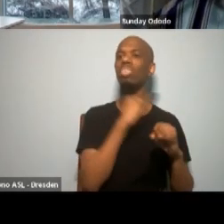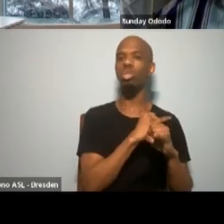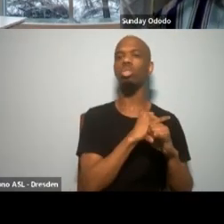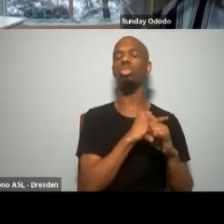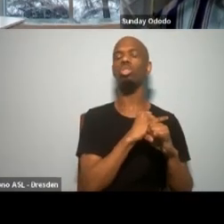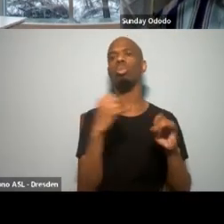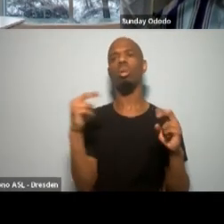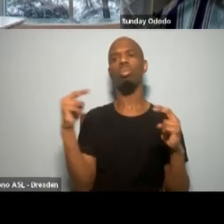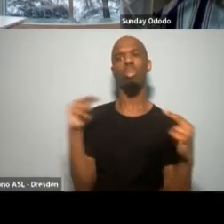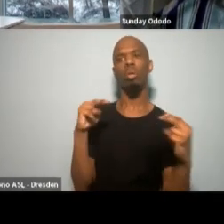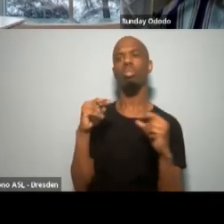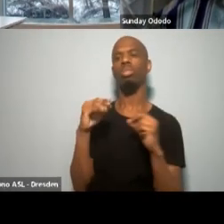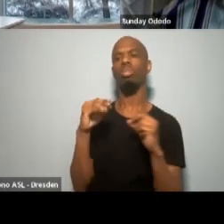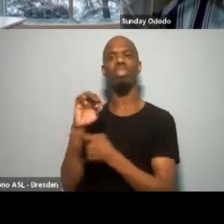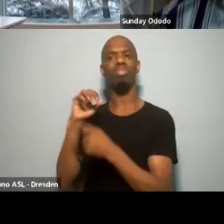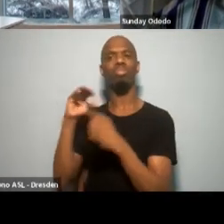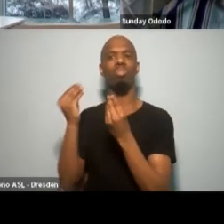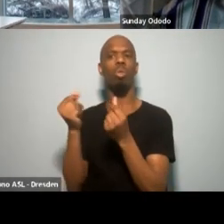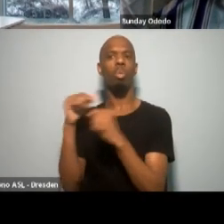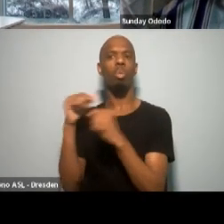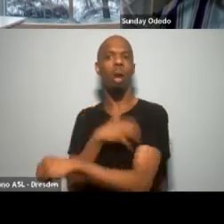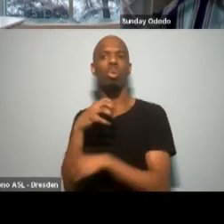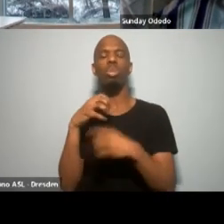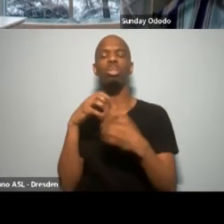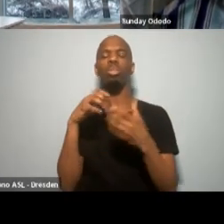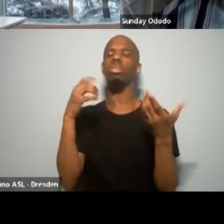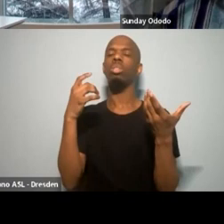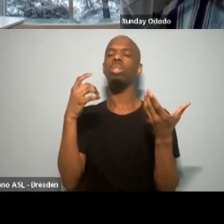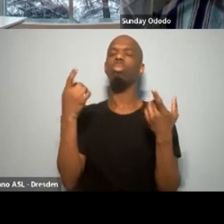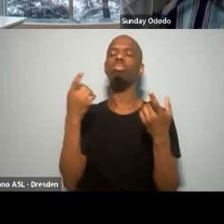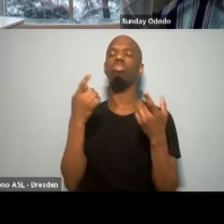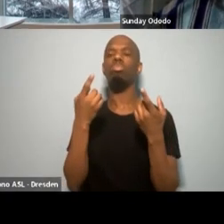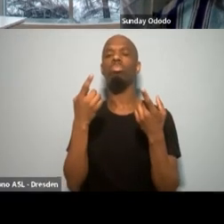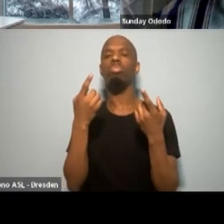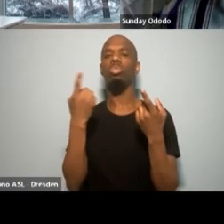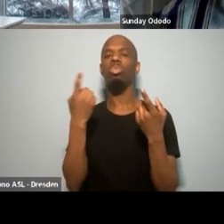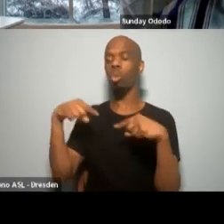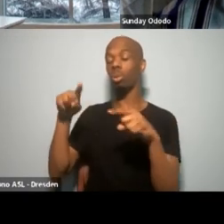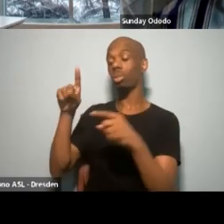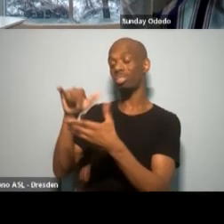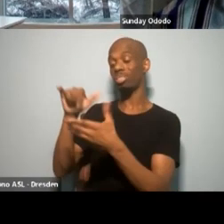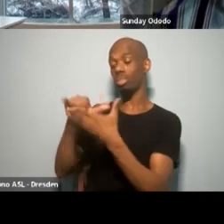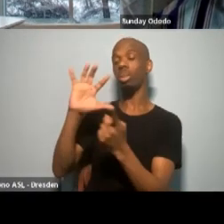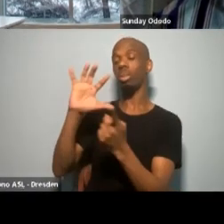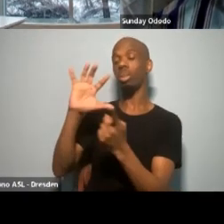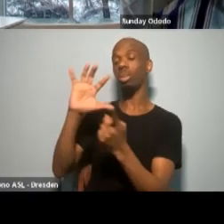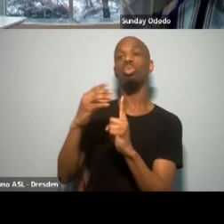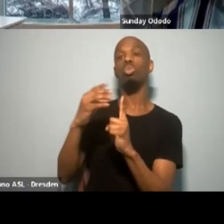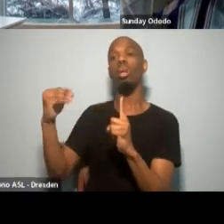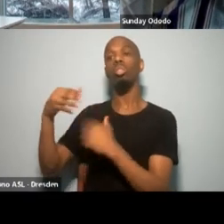and cultural diplomacy at the time. I'm just wondering in your book,